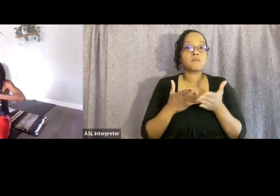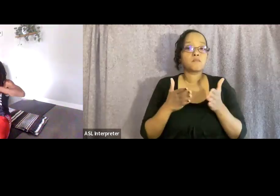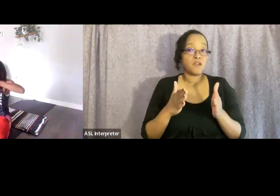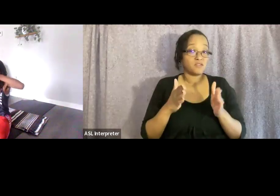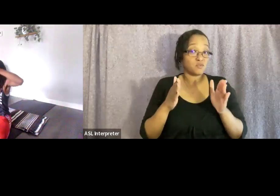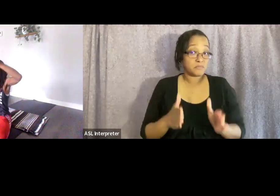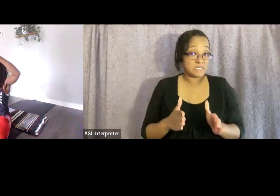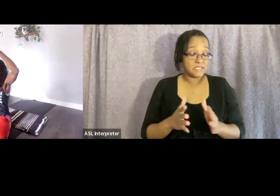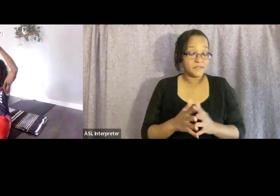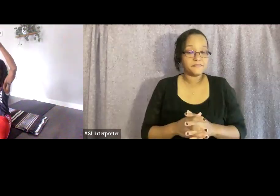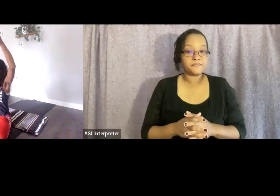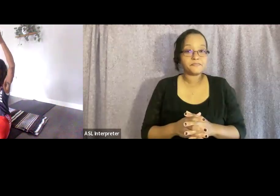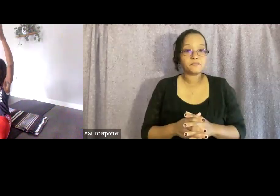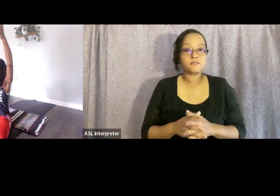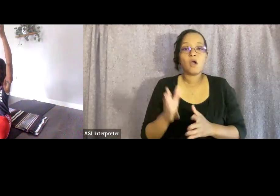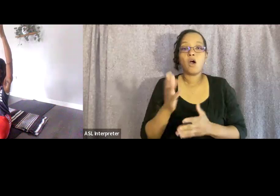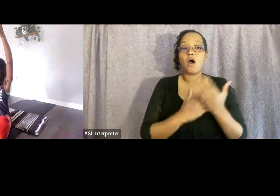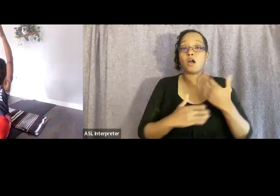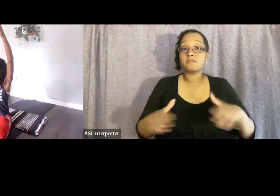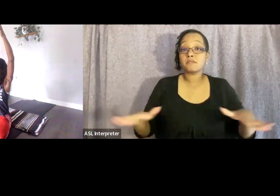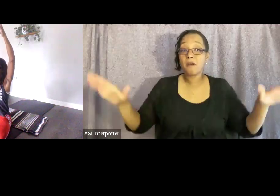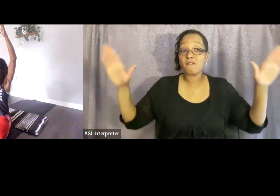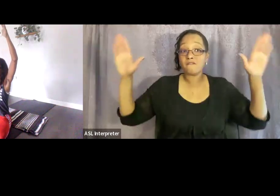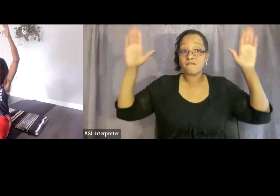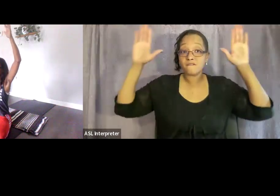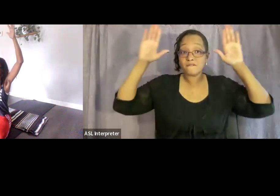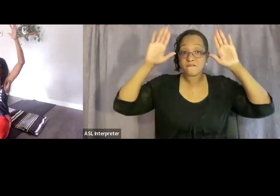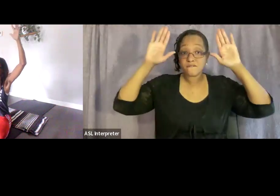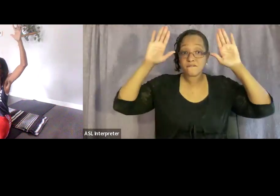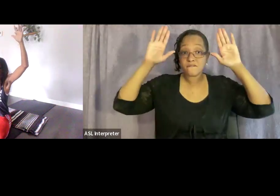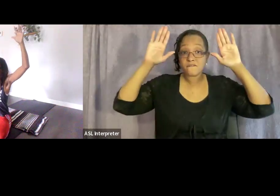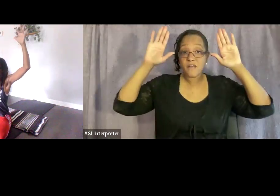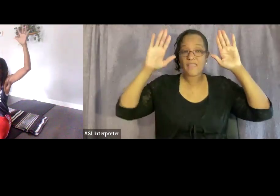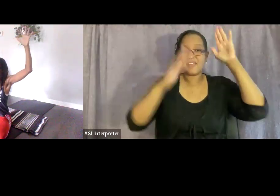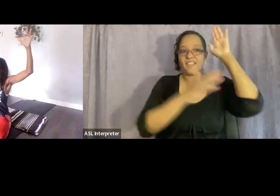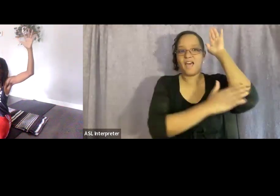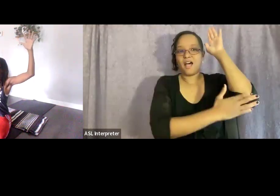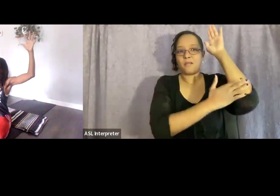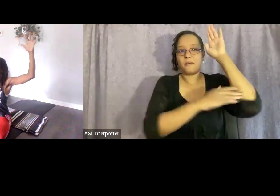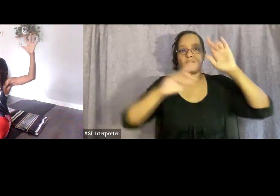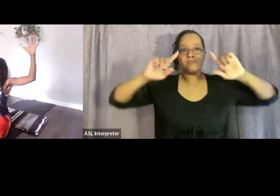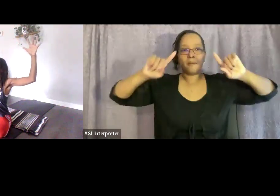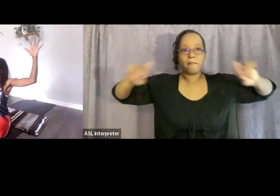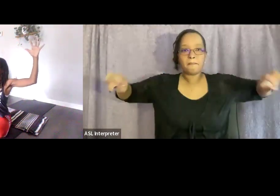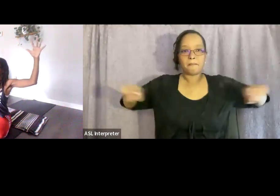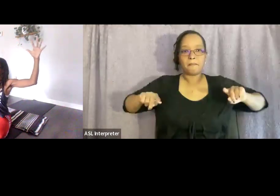You can reach your arms above you, and then bend at the elbows, and bring your arms into cactus